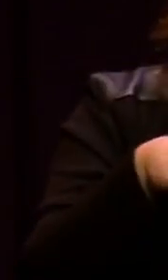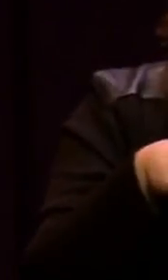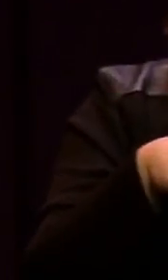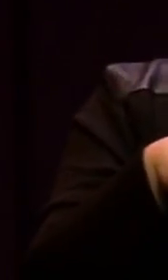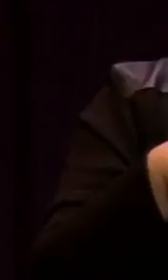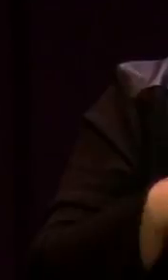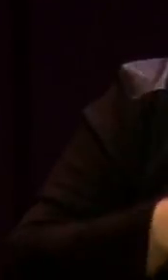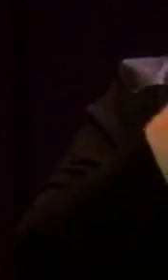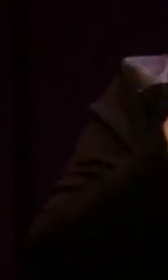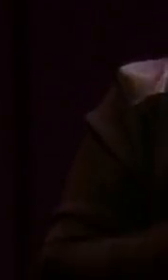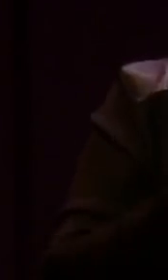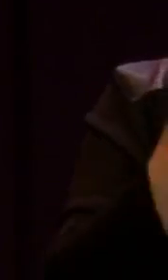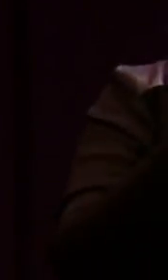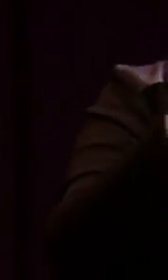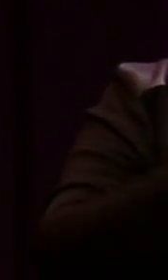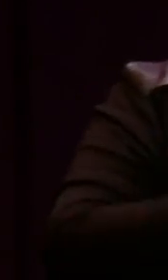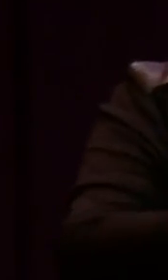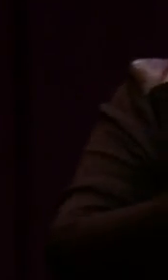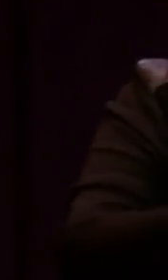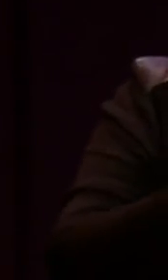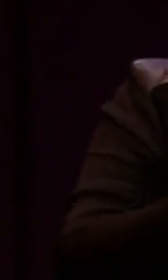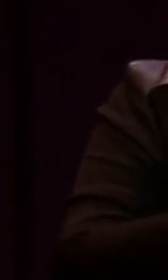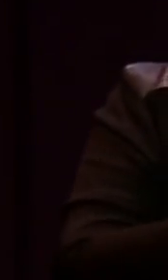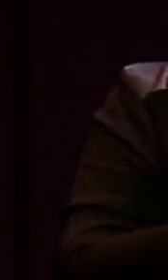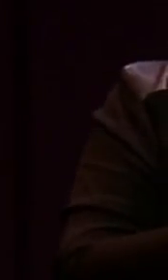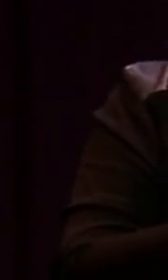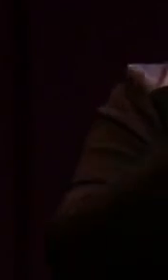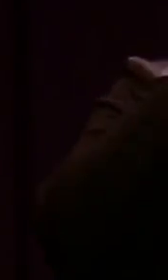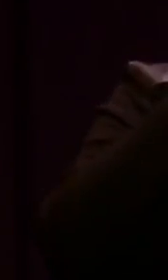THE RESIDENTS OF THE DISTRICT OF COLUMBIA WE WILL ENACT